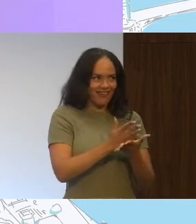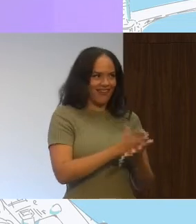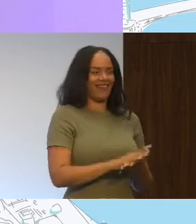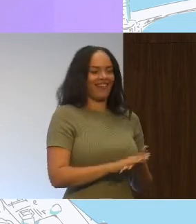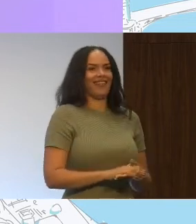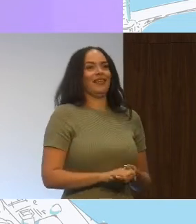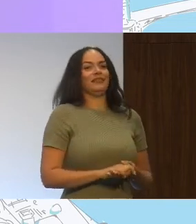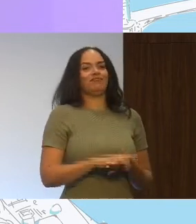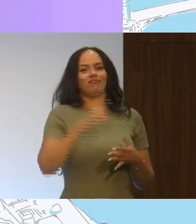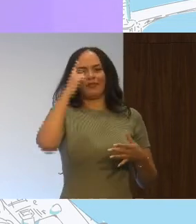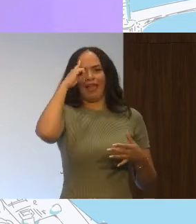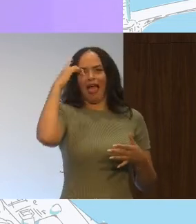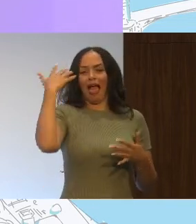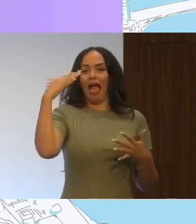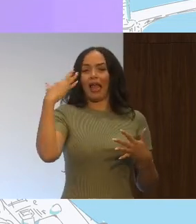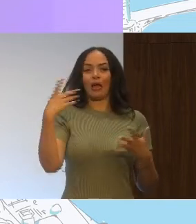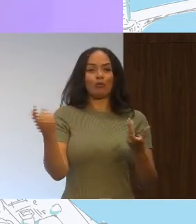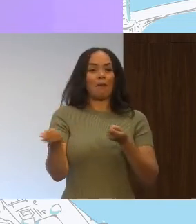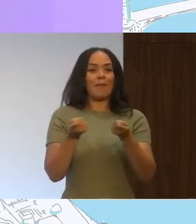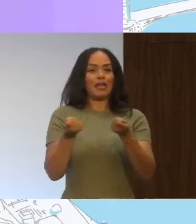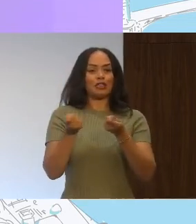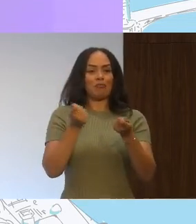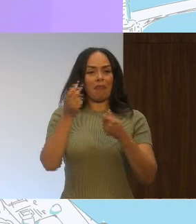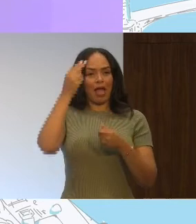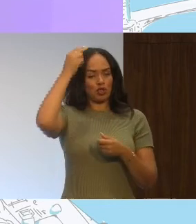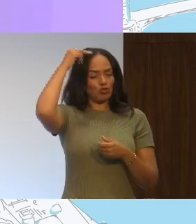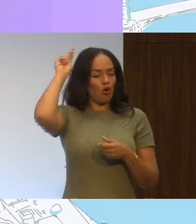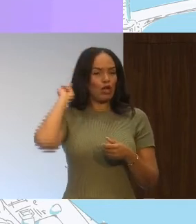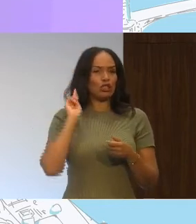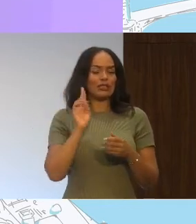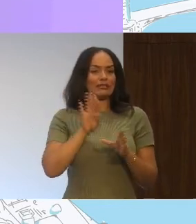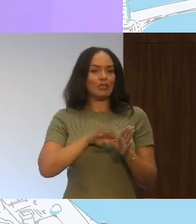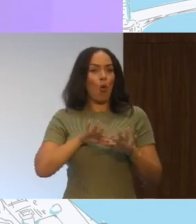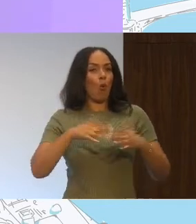headache was all managed by a neurologist or the GP's?